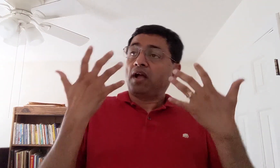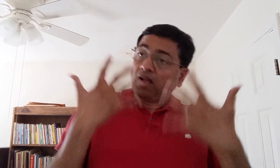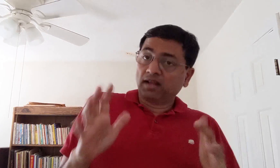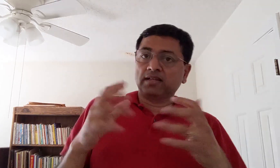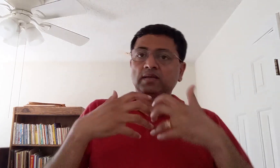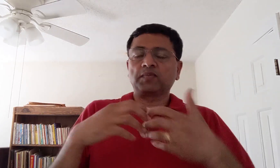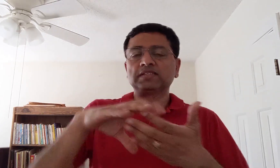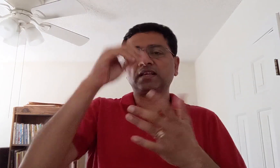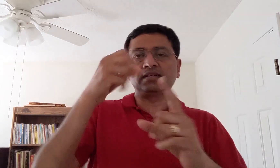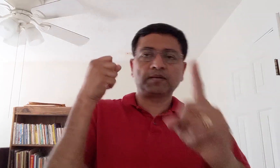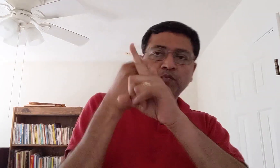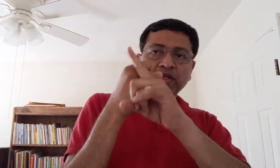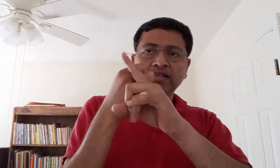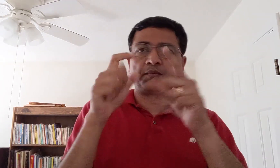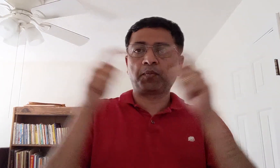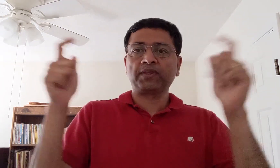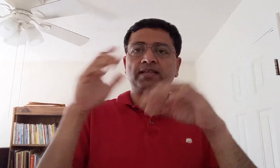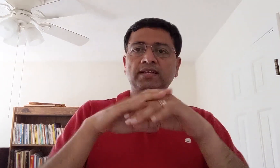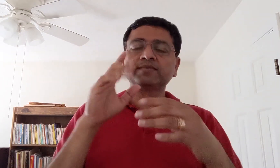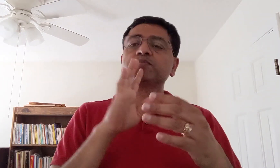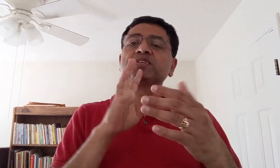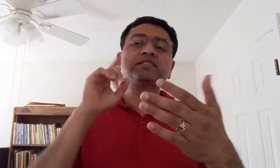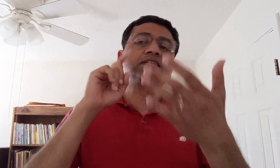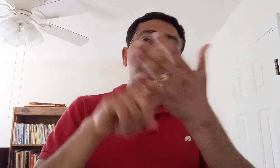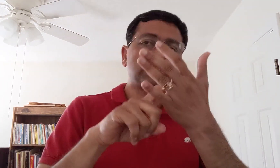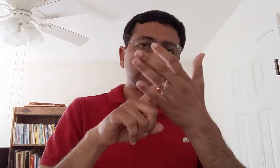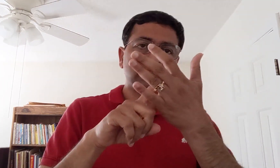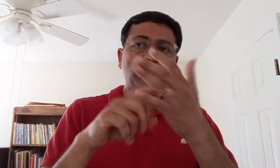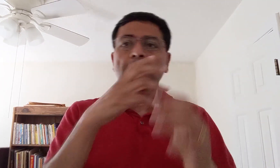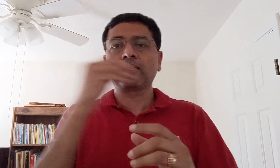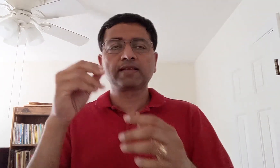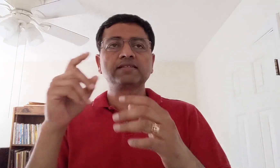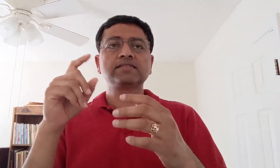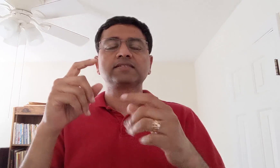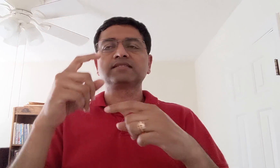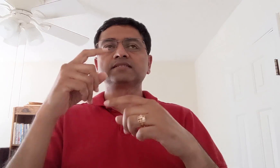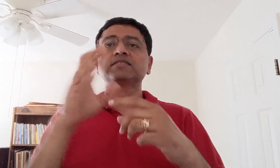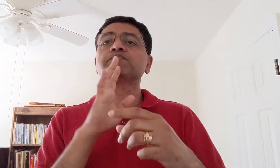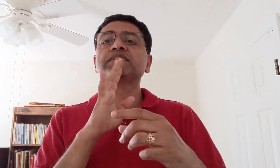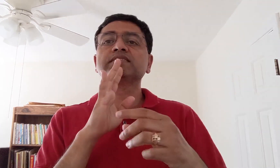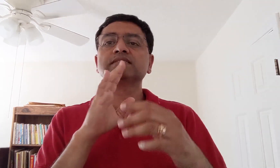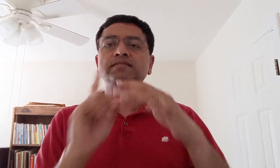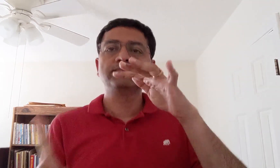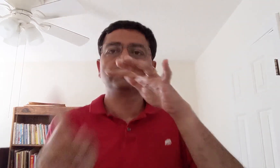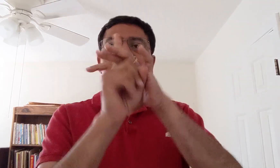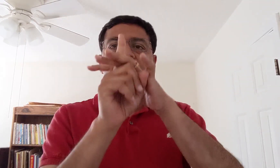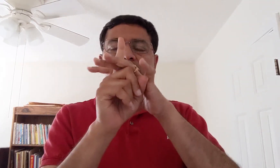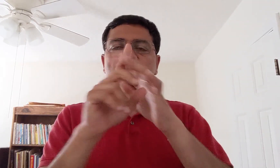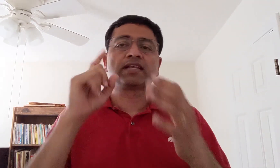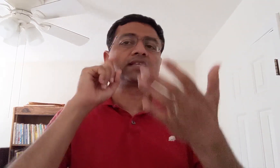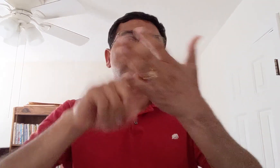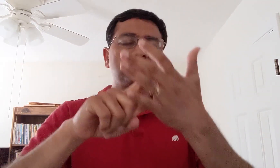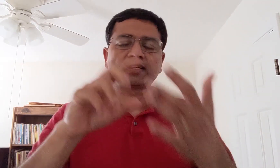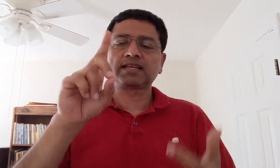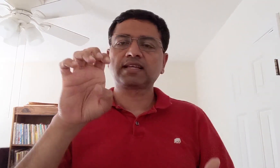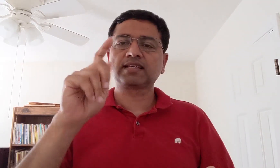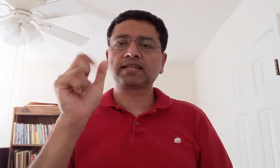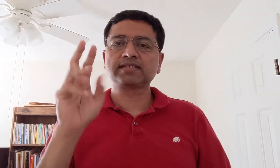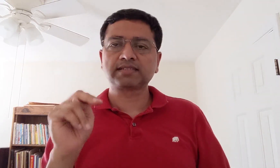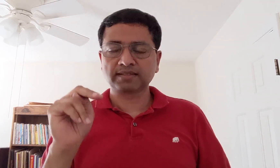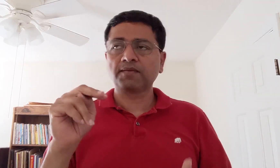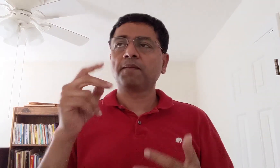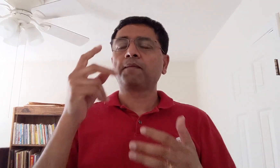Now, we're seeing a great influence of machine learning in the areas of speech detection and recognition.